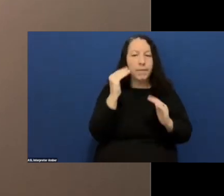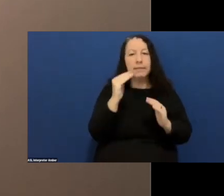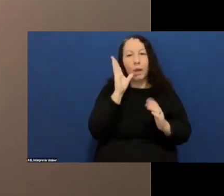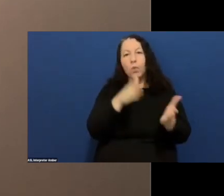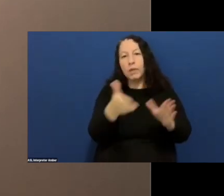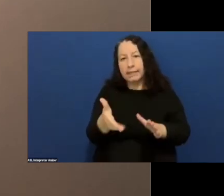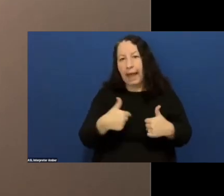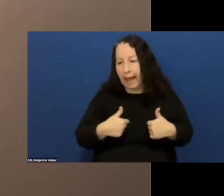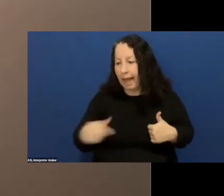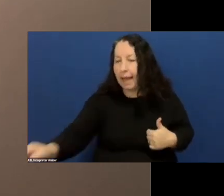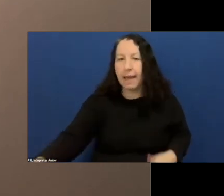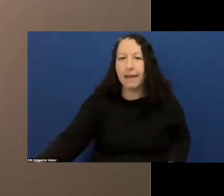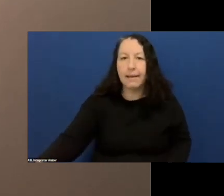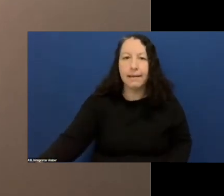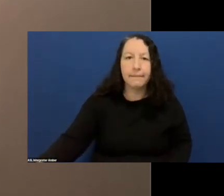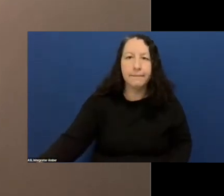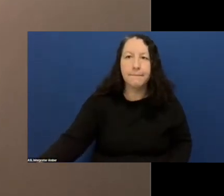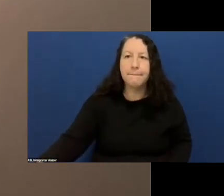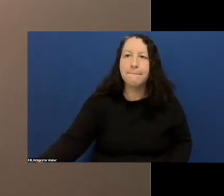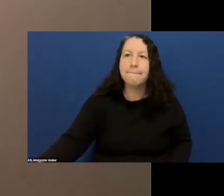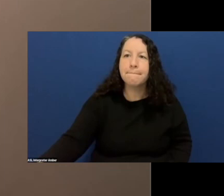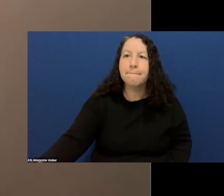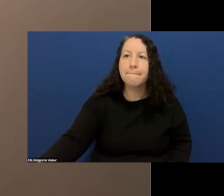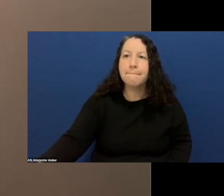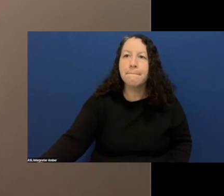Again, I went home expecting to die.